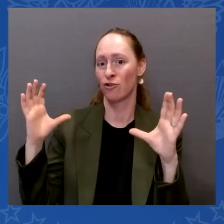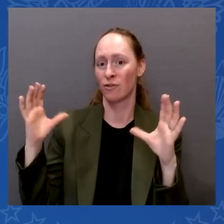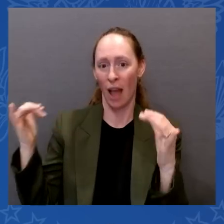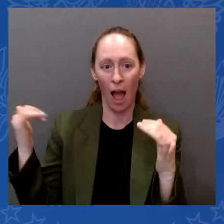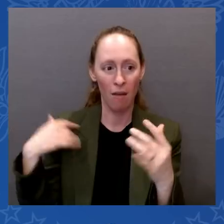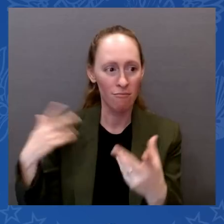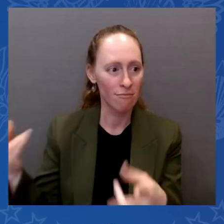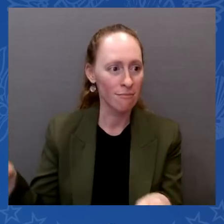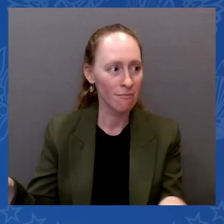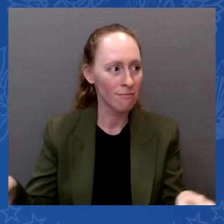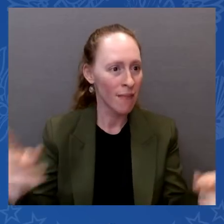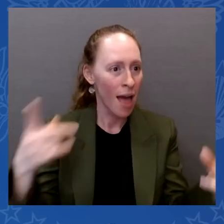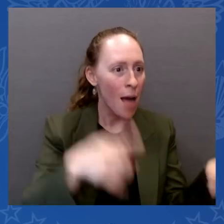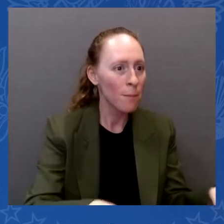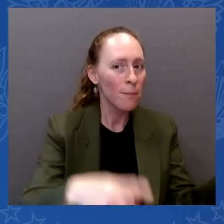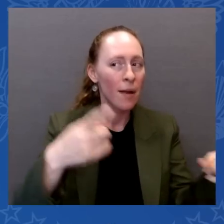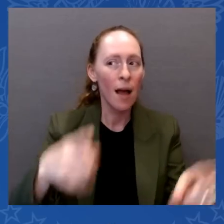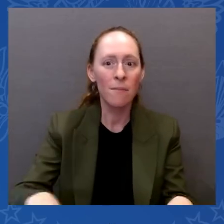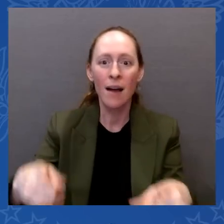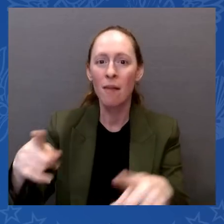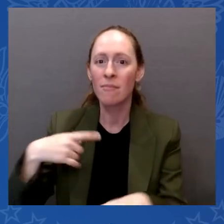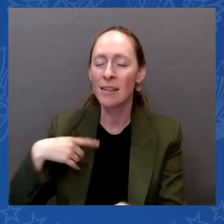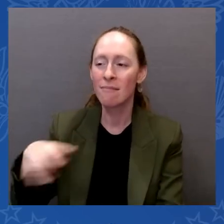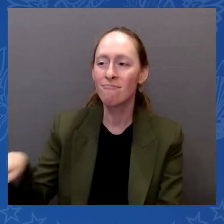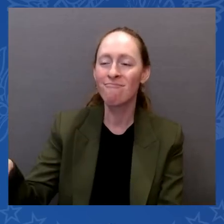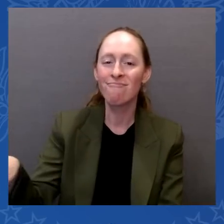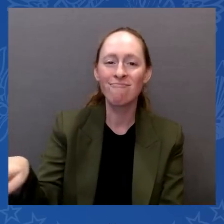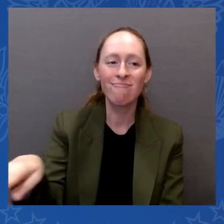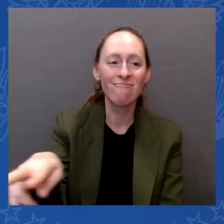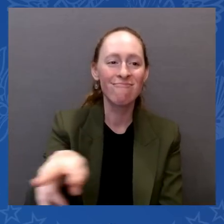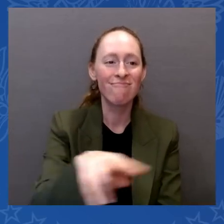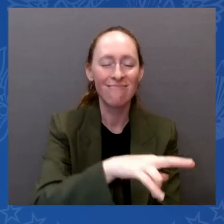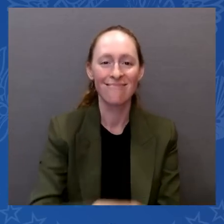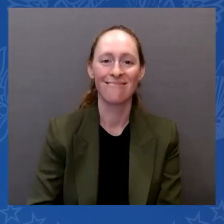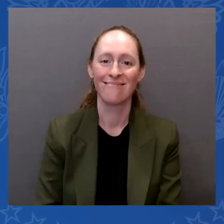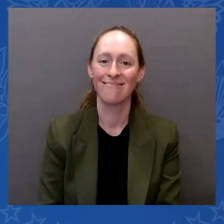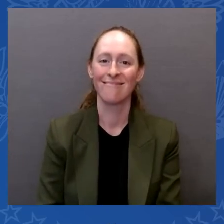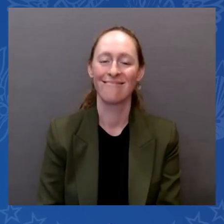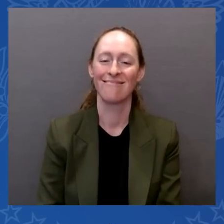So let me close with this because I don't want to get started, because I'm really excited about all this.